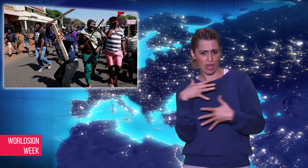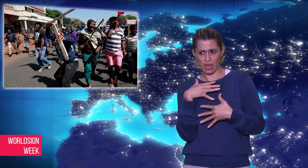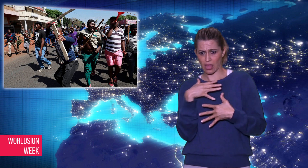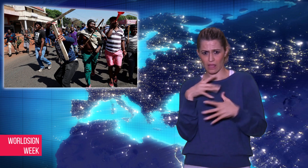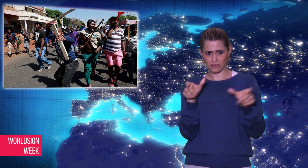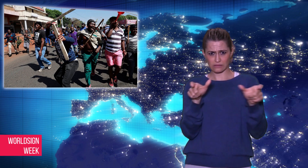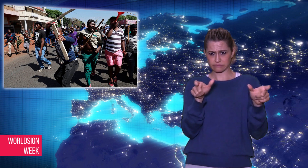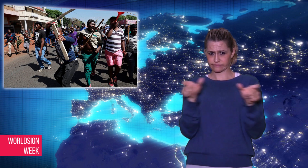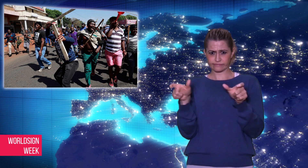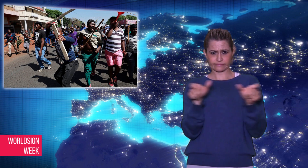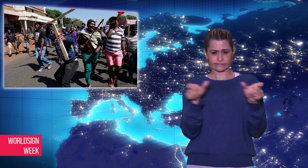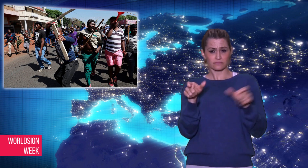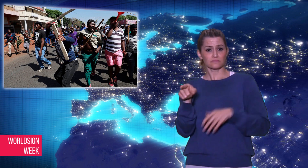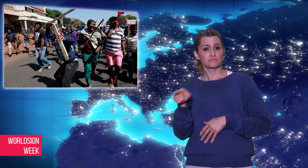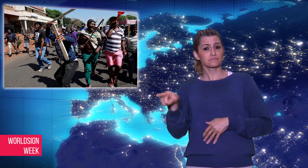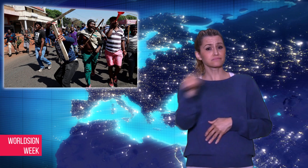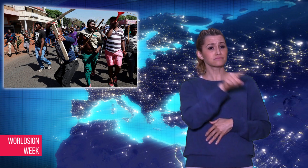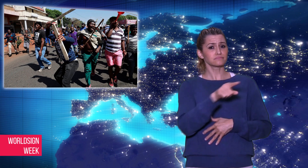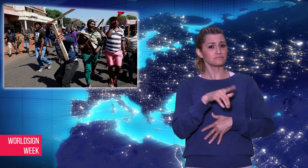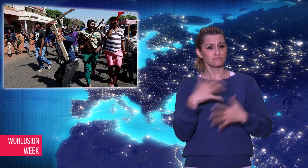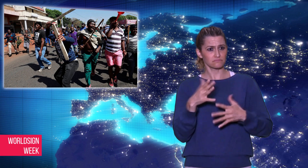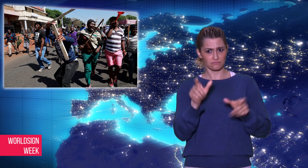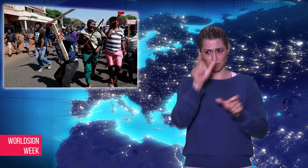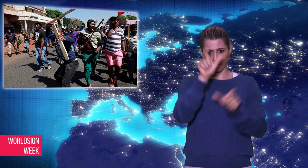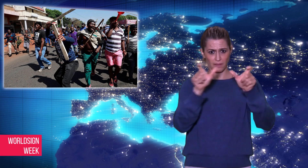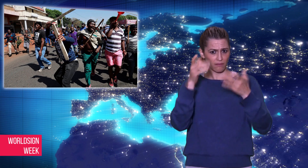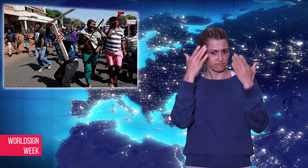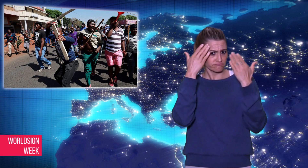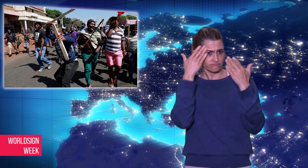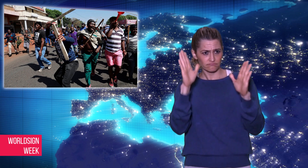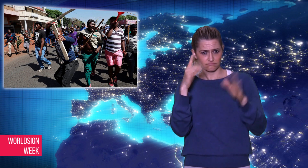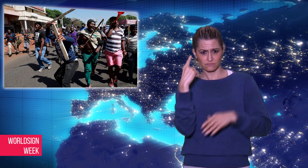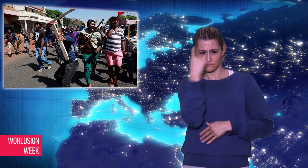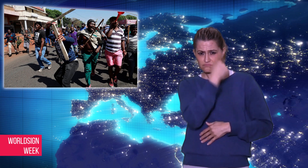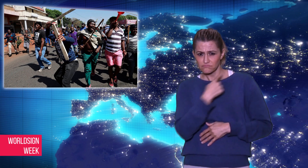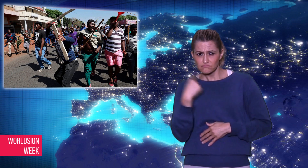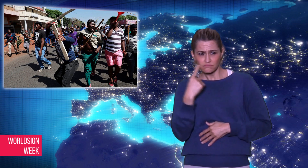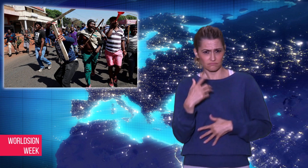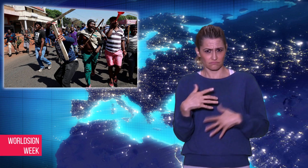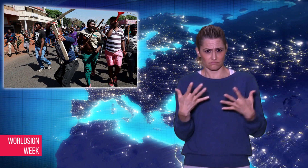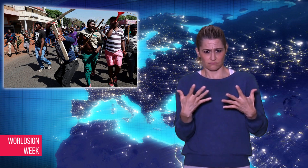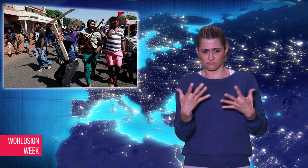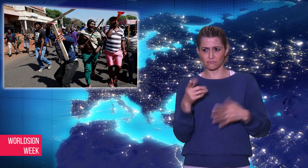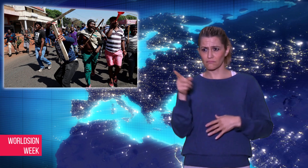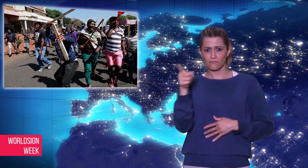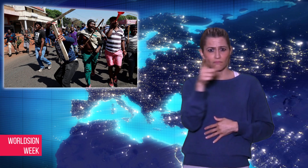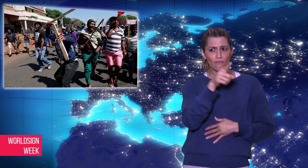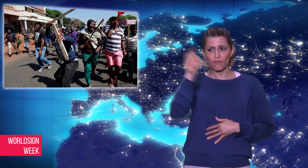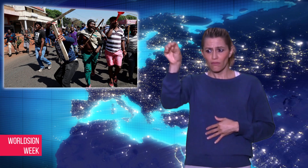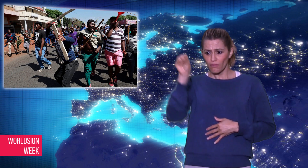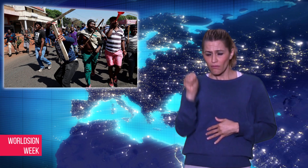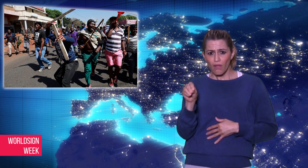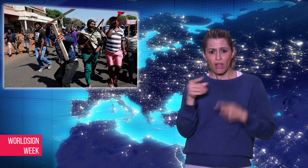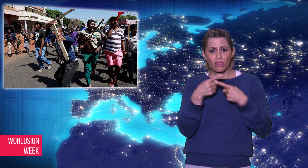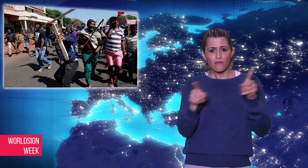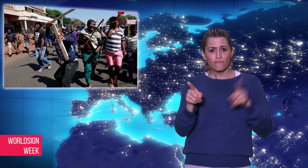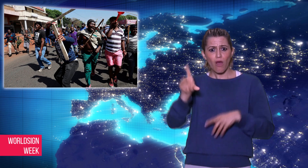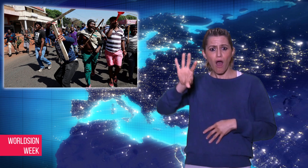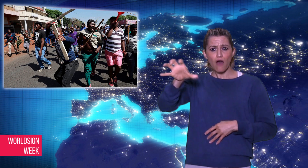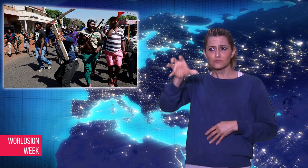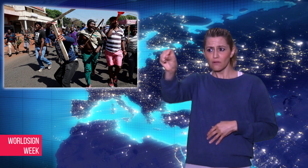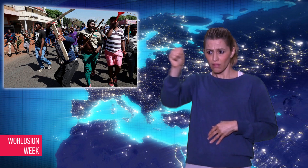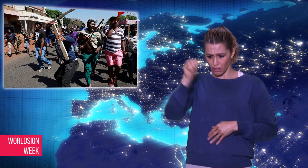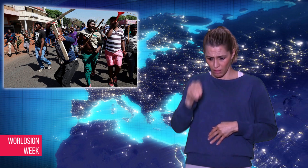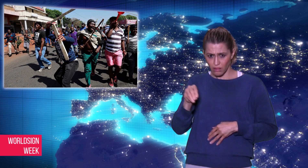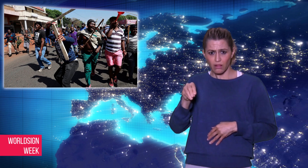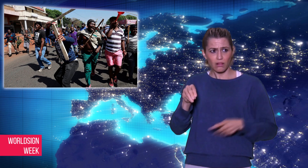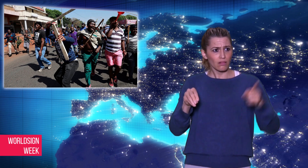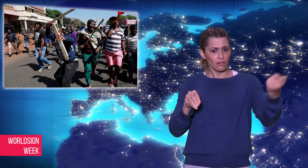attacks in the city of Johannesburg, South Africa